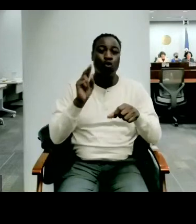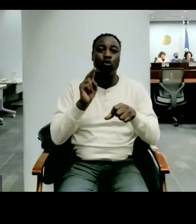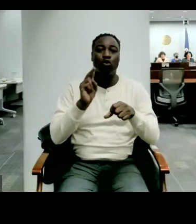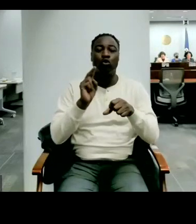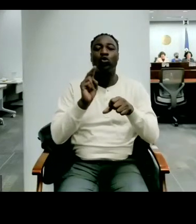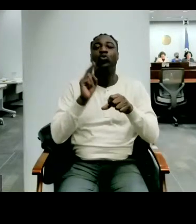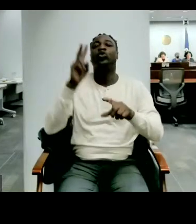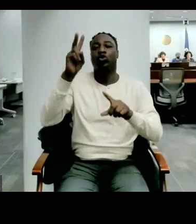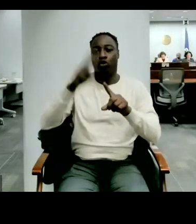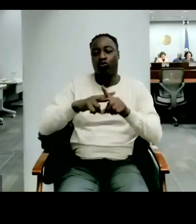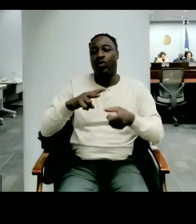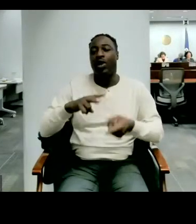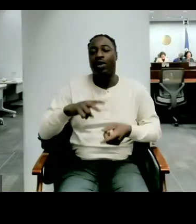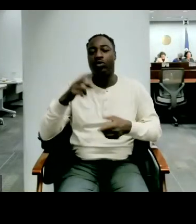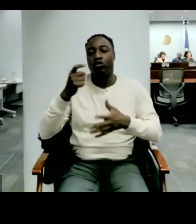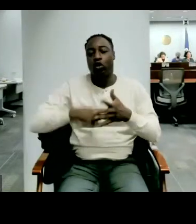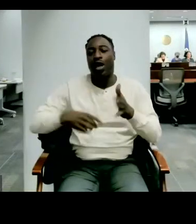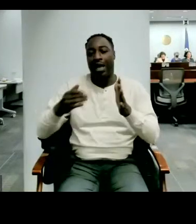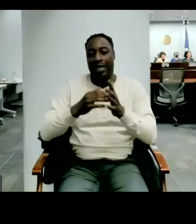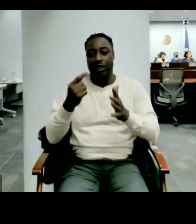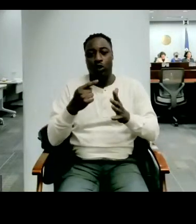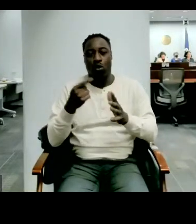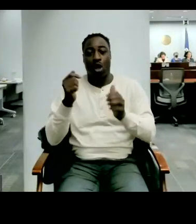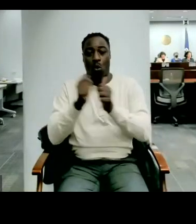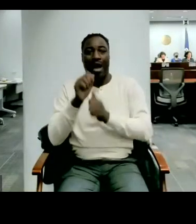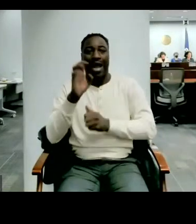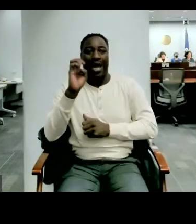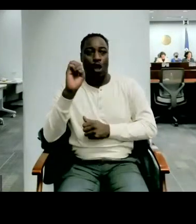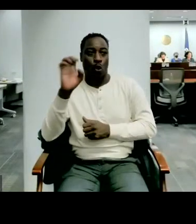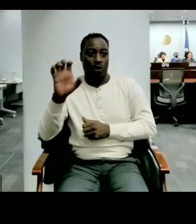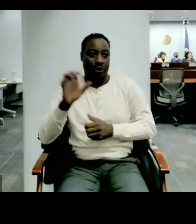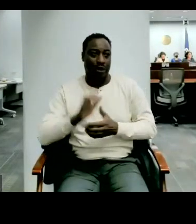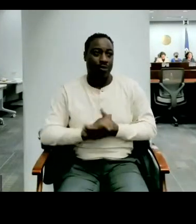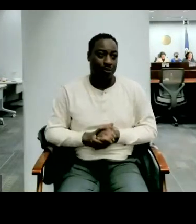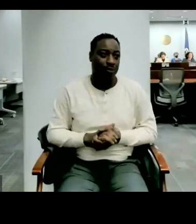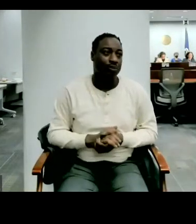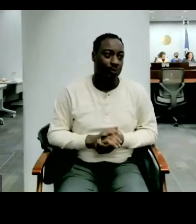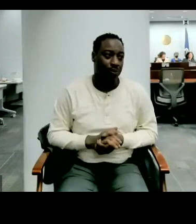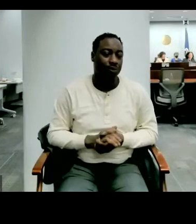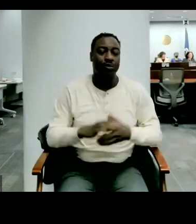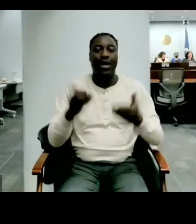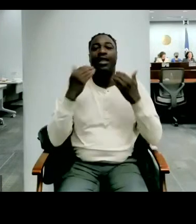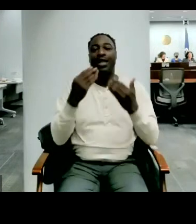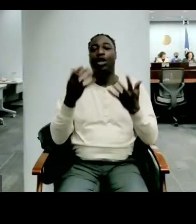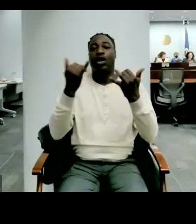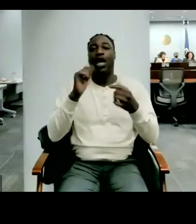Thank you again for giving me the opportunity to address these issues. Thank you, we'll go now to Mr. Gay.